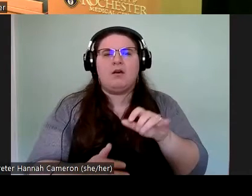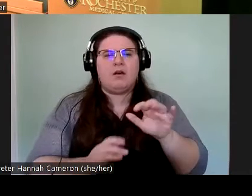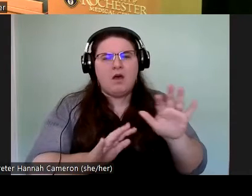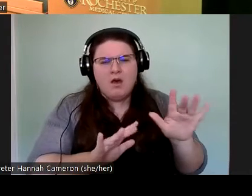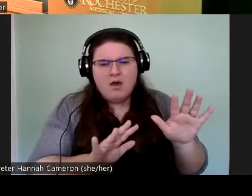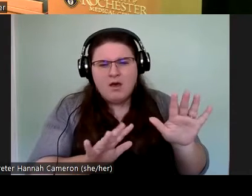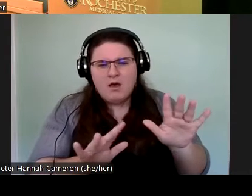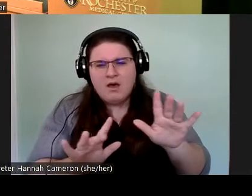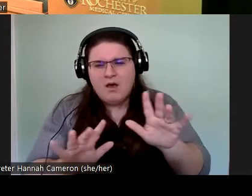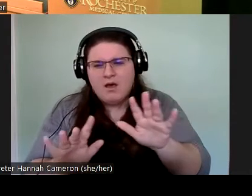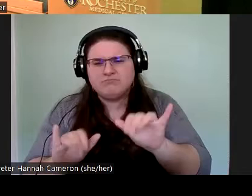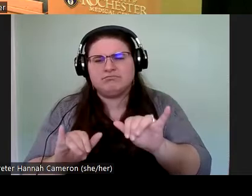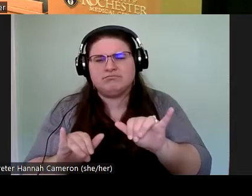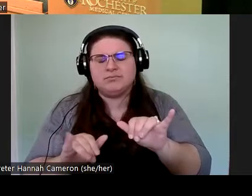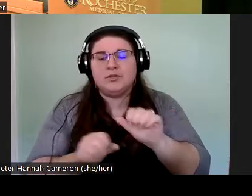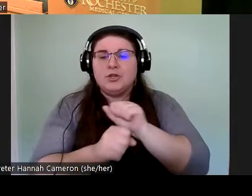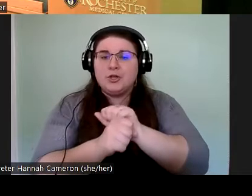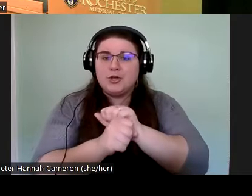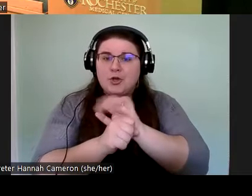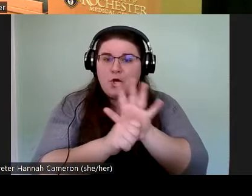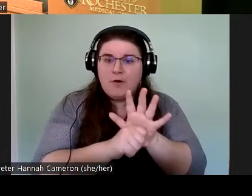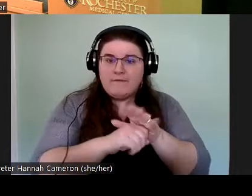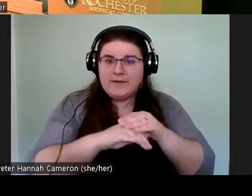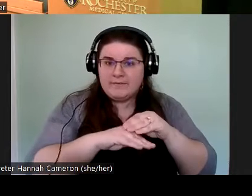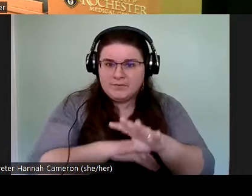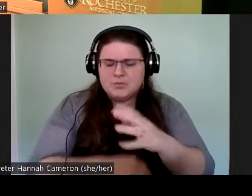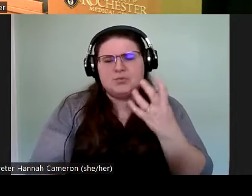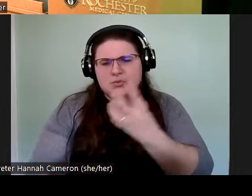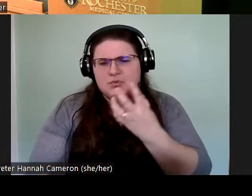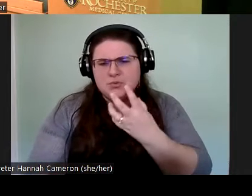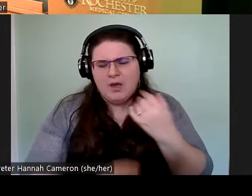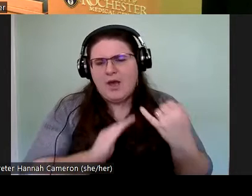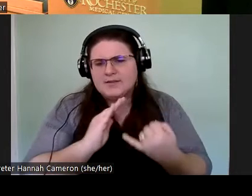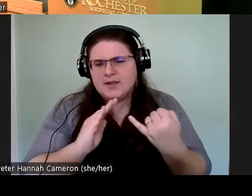covid which isolated a lot of people and in Minneapolis um honestly the murder of George